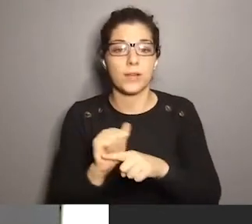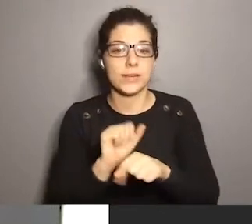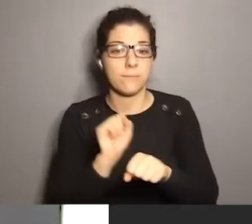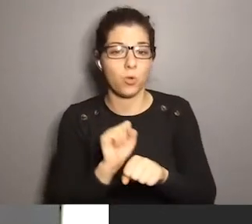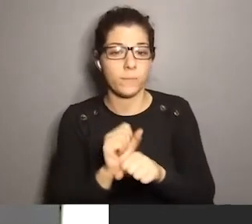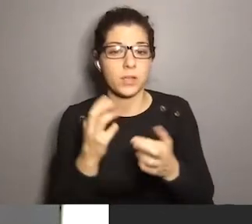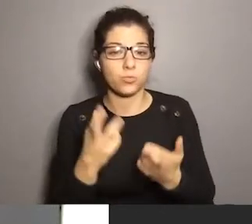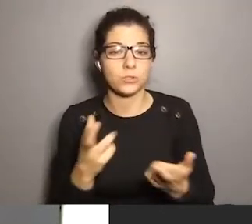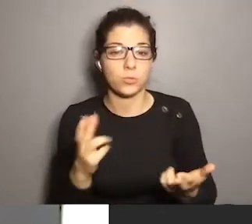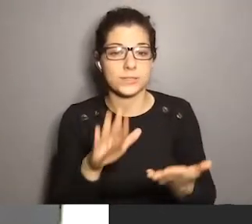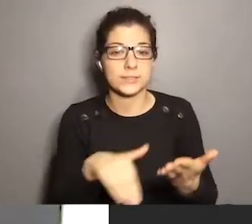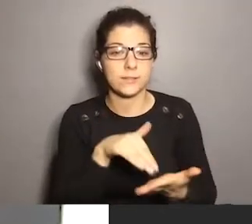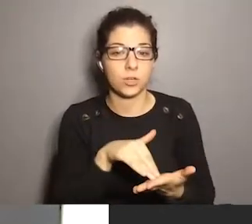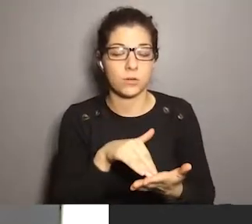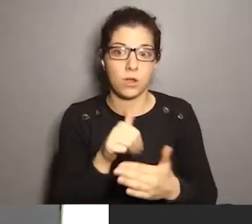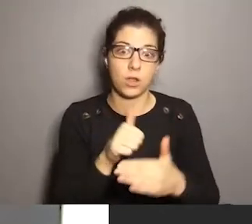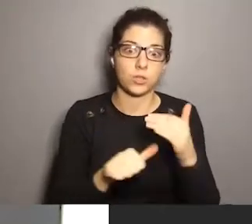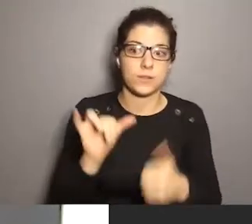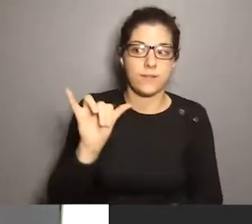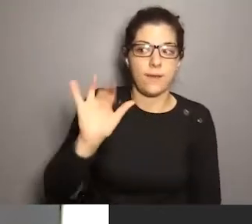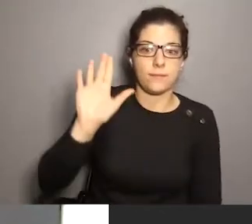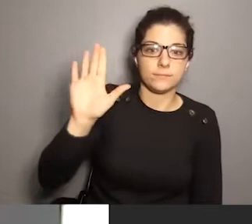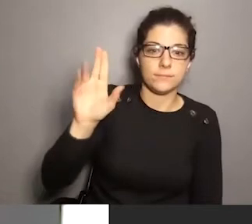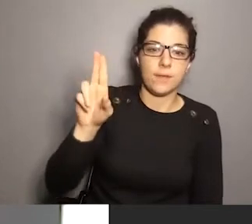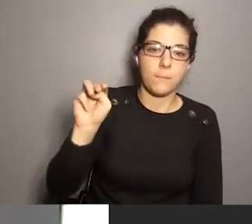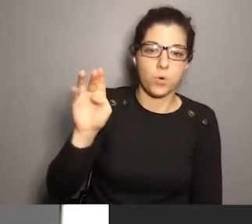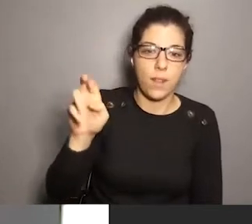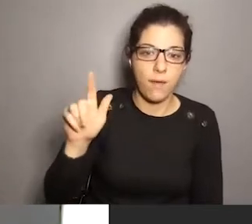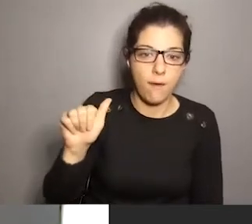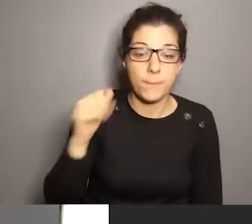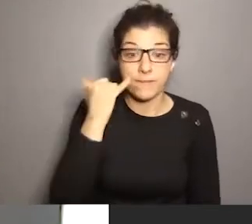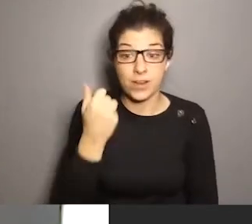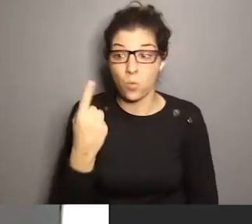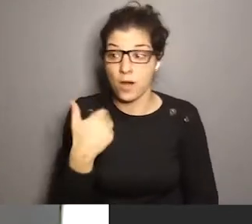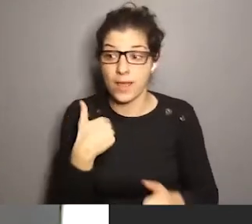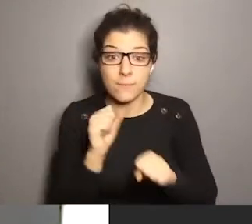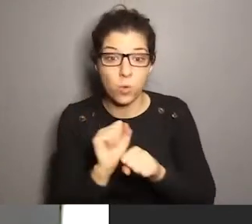we're in that umbrella. But if anybody had any kind of an employment needs